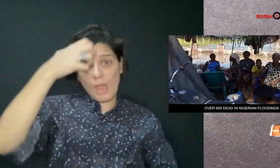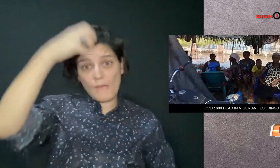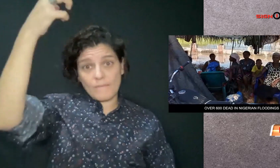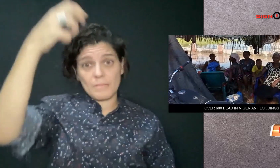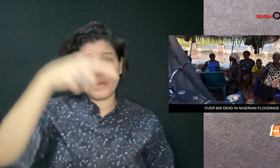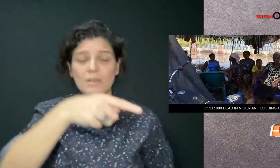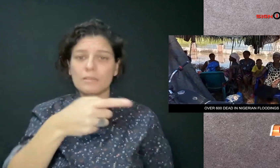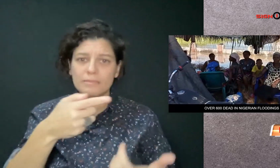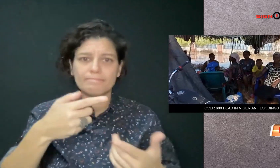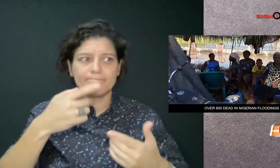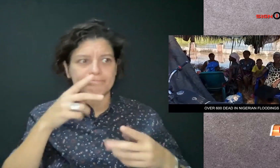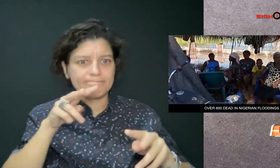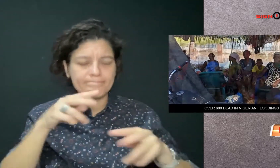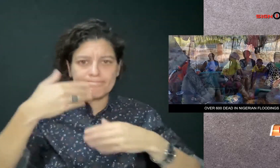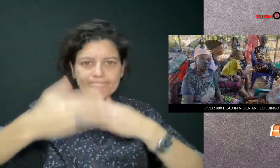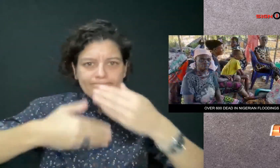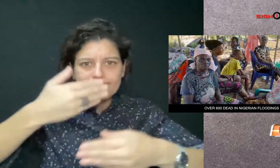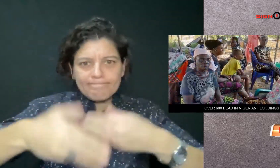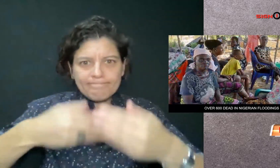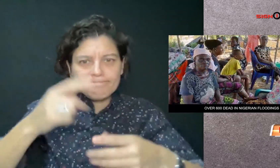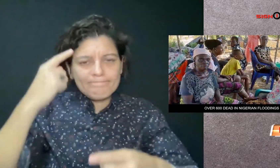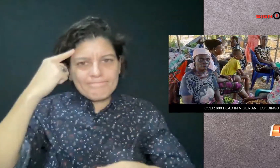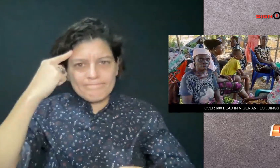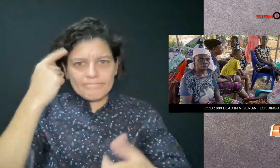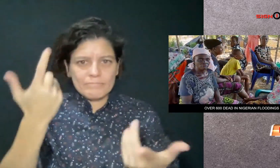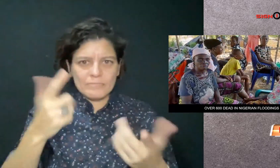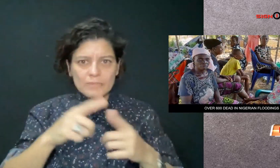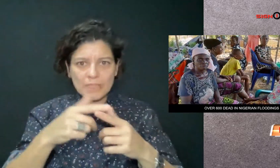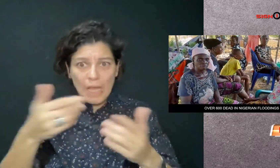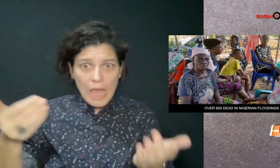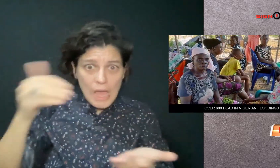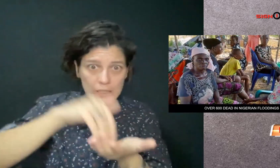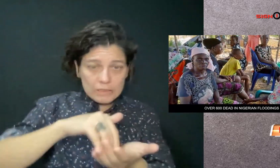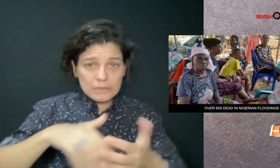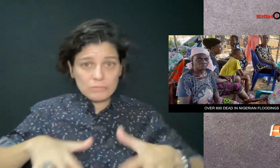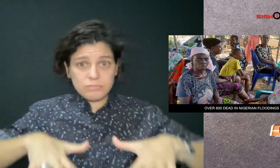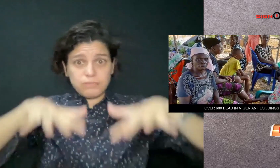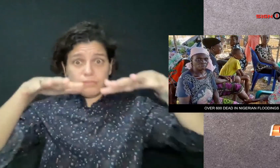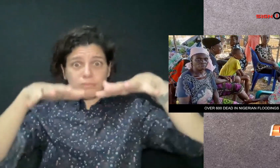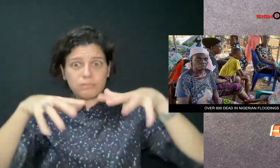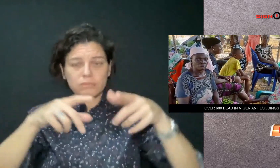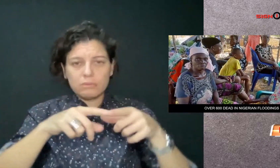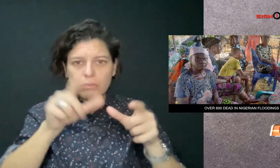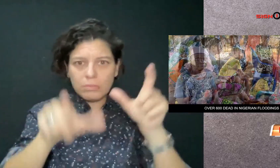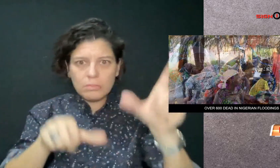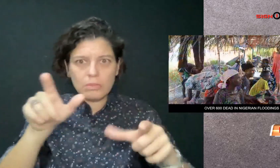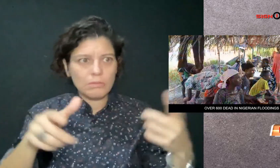government leaders are preparing for more flooding by evacuating people to higher ground